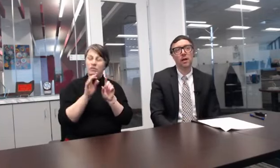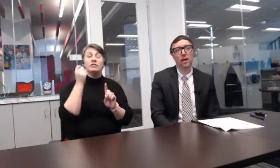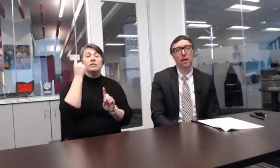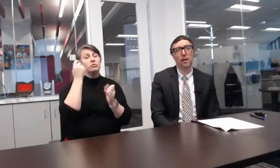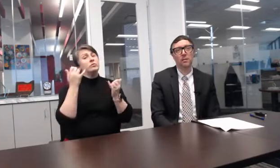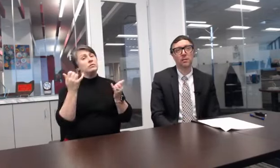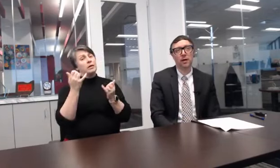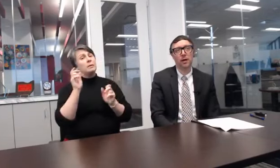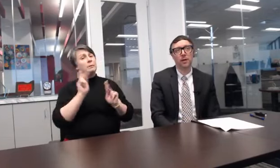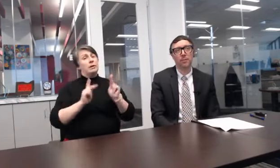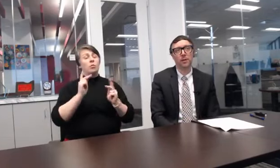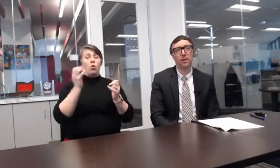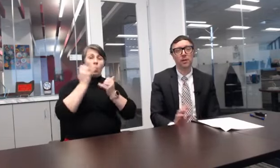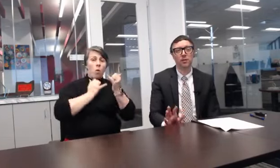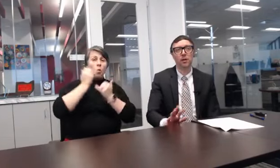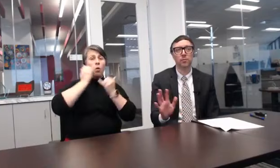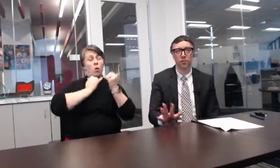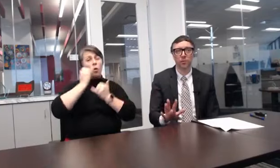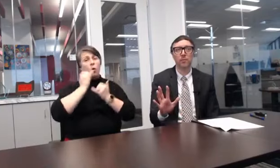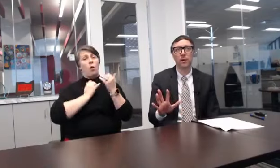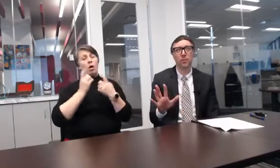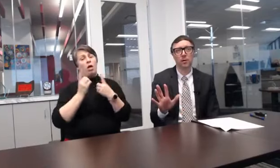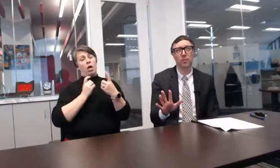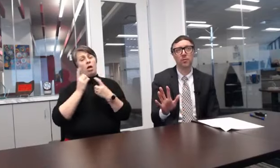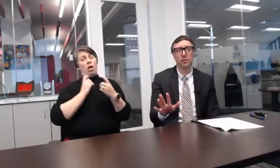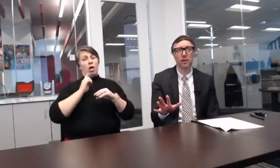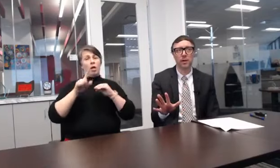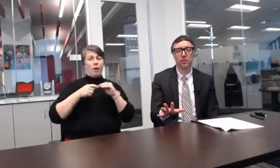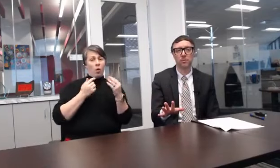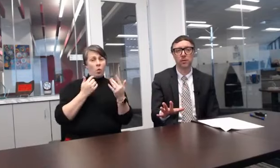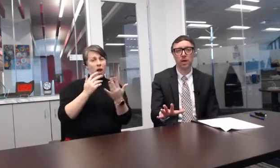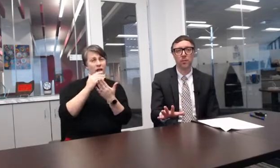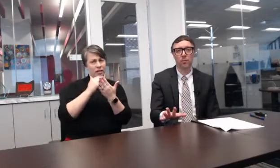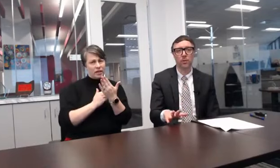and things are improving, but we're seeing cases where County Boards